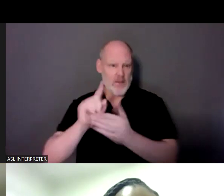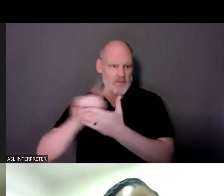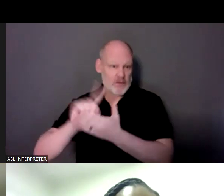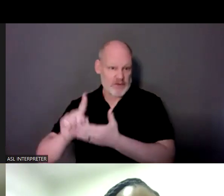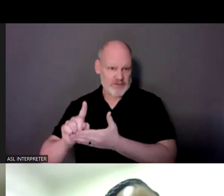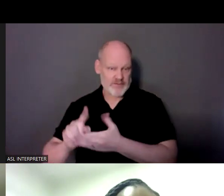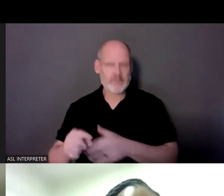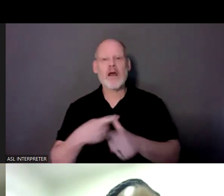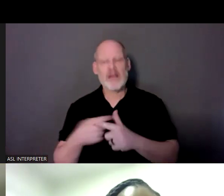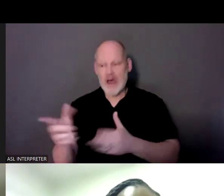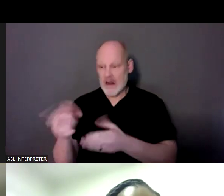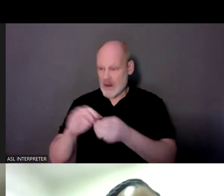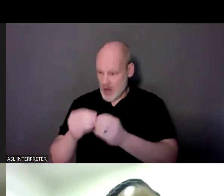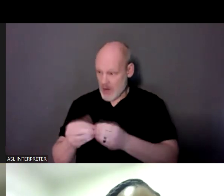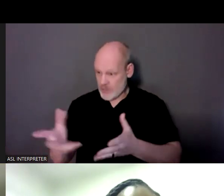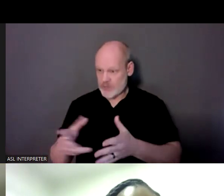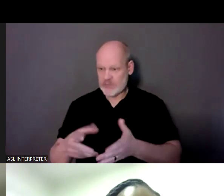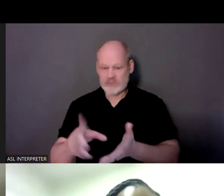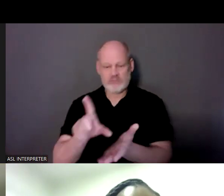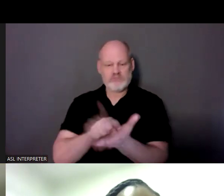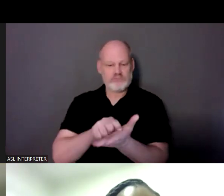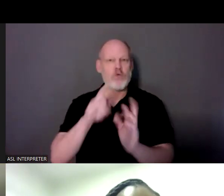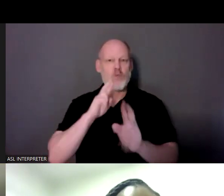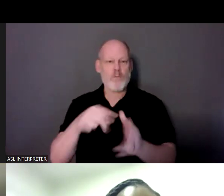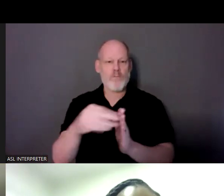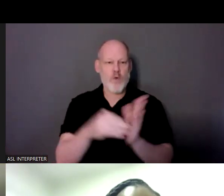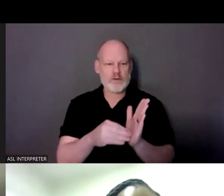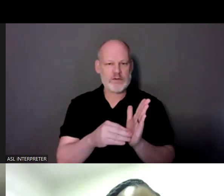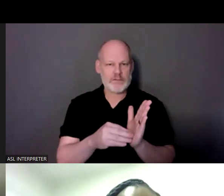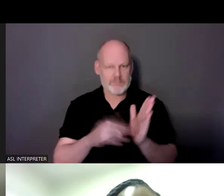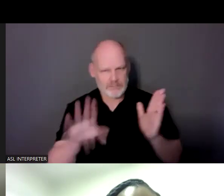when we had meetings we weren't the ones, because I used to be the person that found